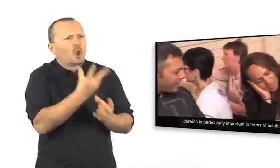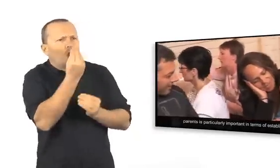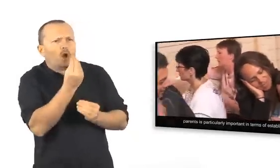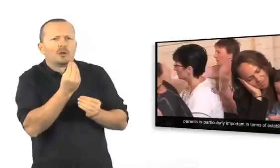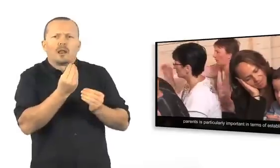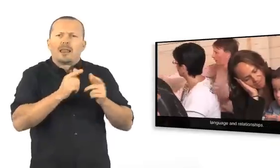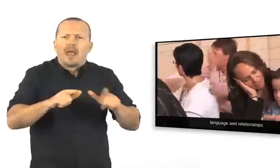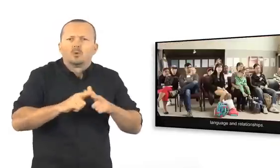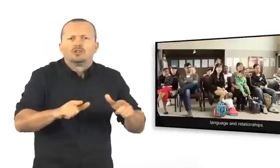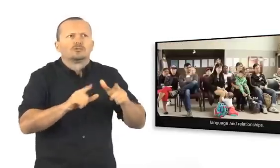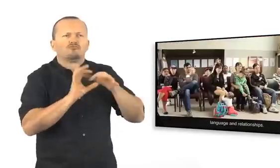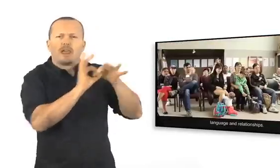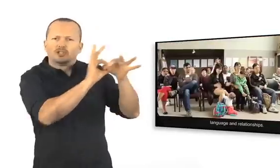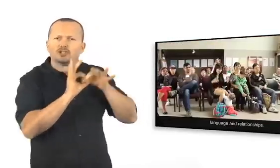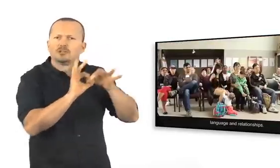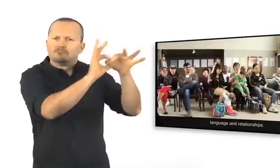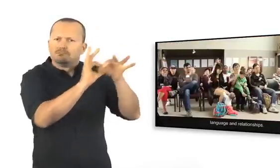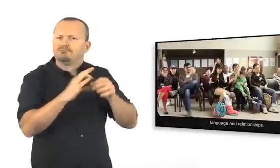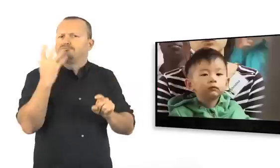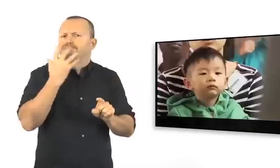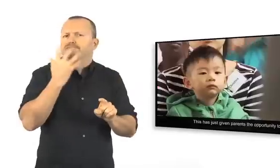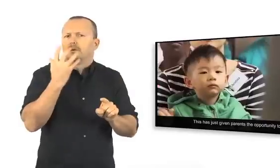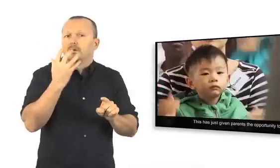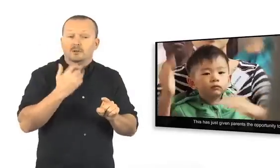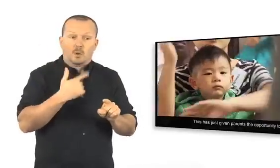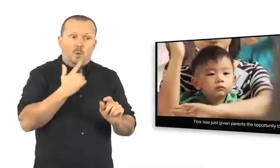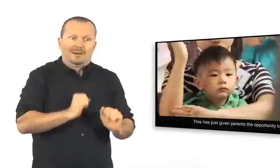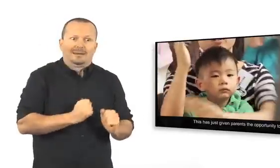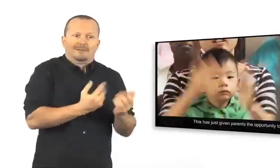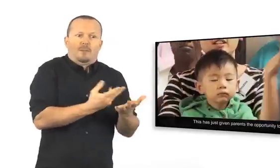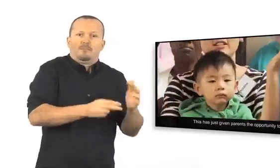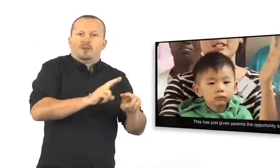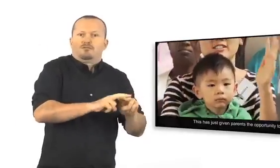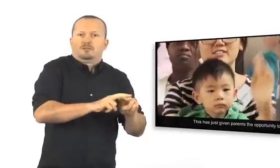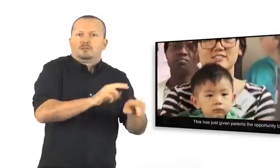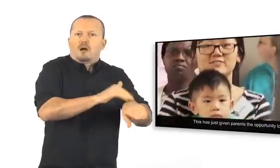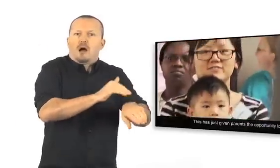terms of establishing language and relationships. This has just given parents the opportunity